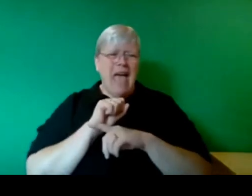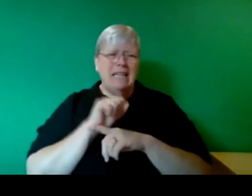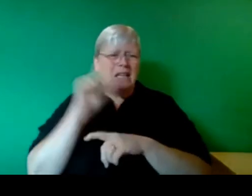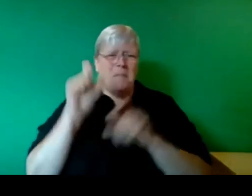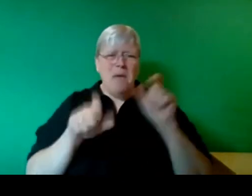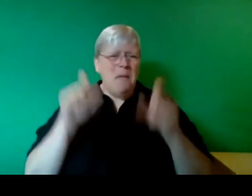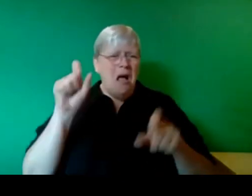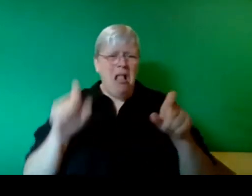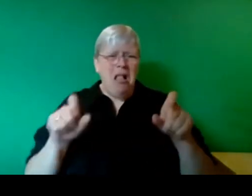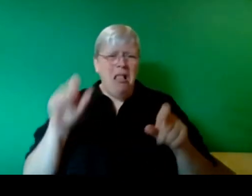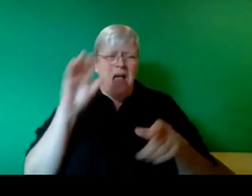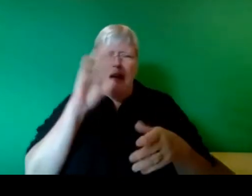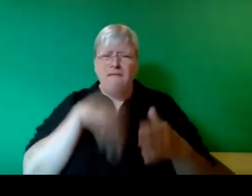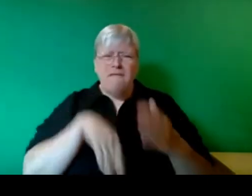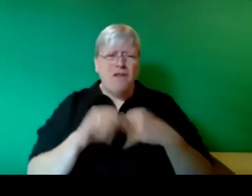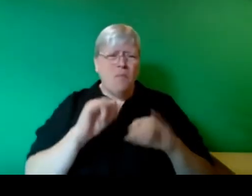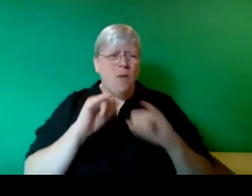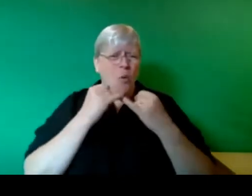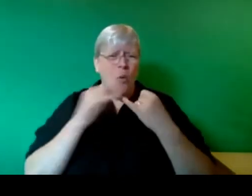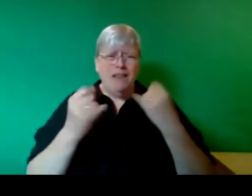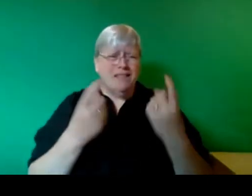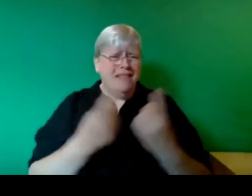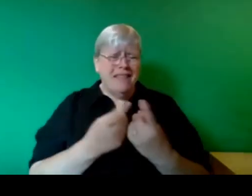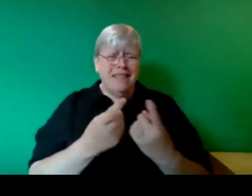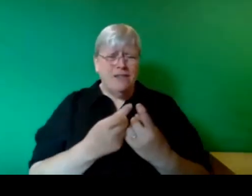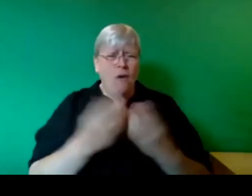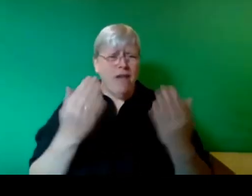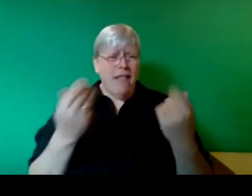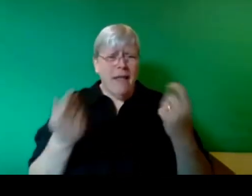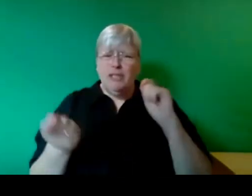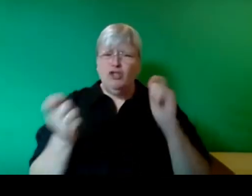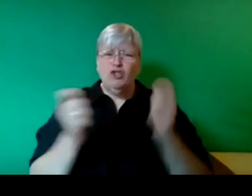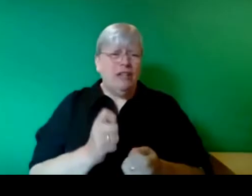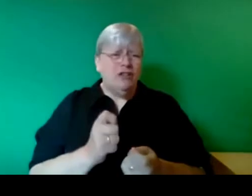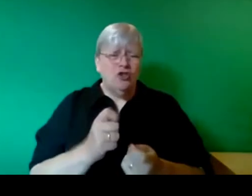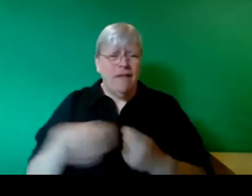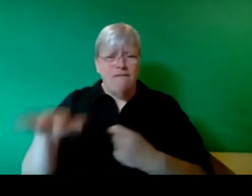climate change and environmental destruction. On top of that too and I think this is an important